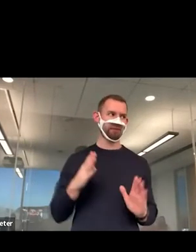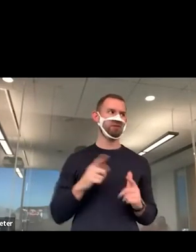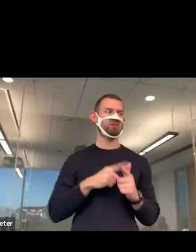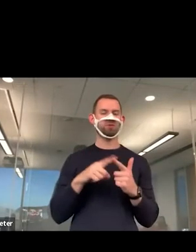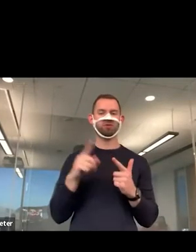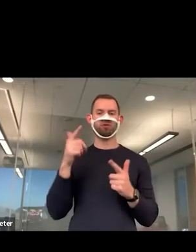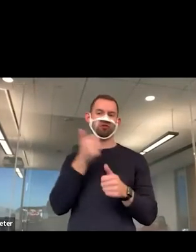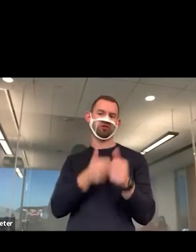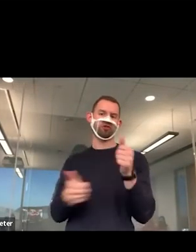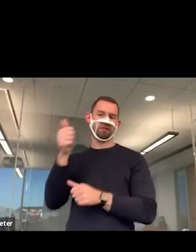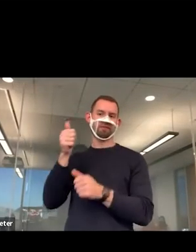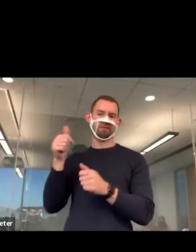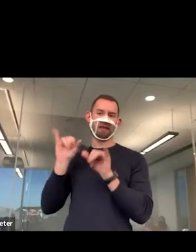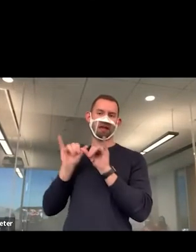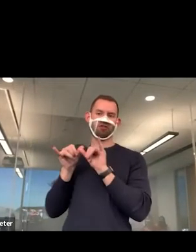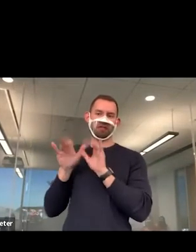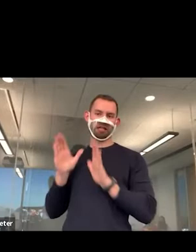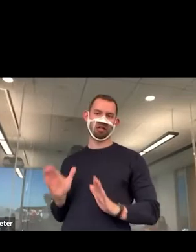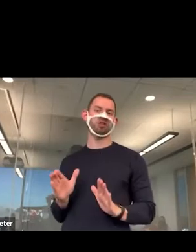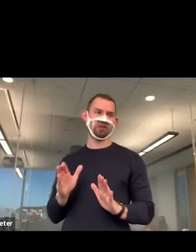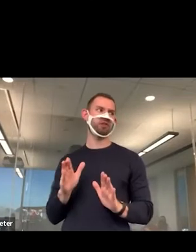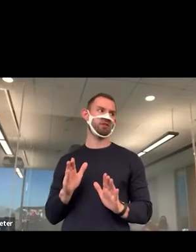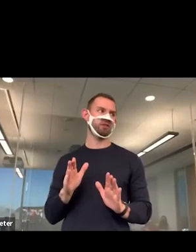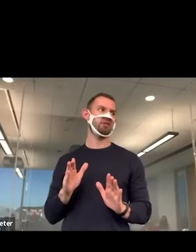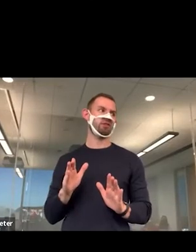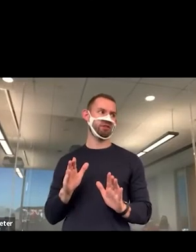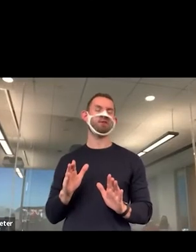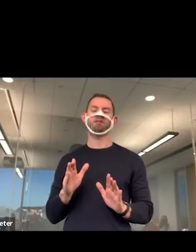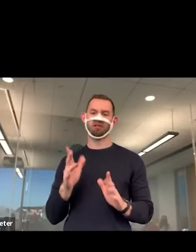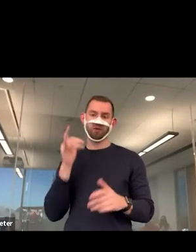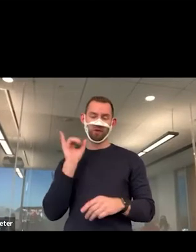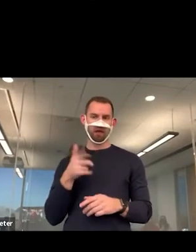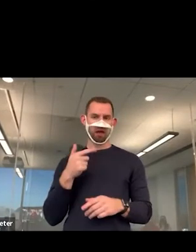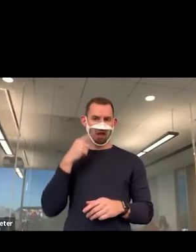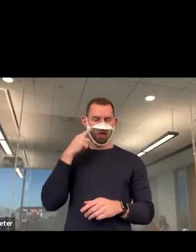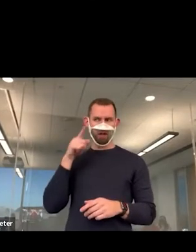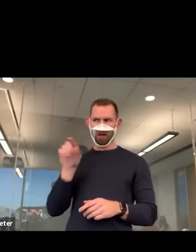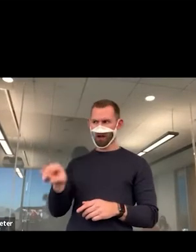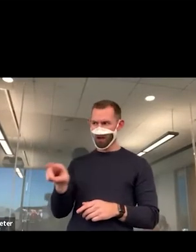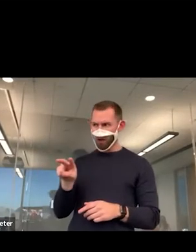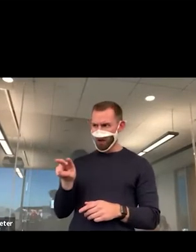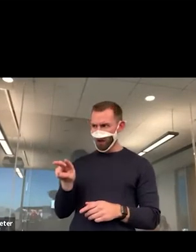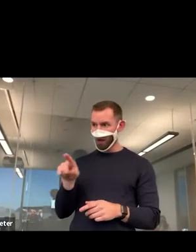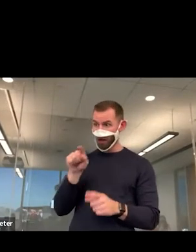in the merchant marine so i thought that's an ideal job for me oh you only worked either